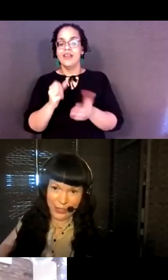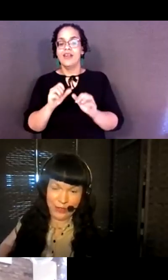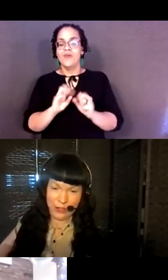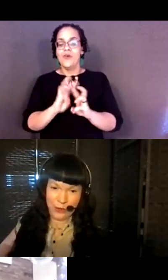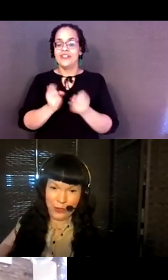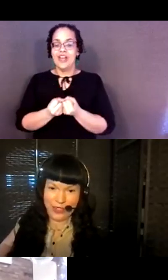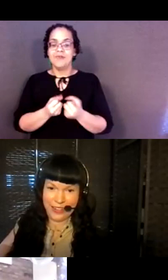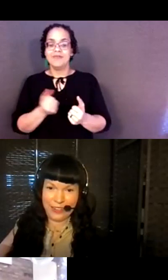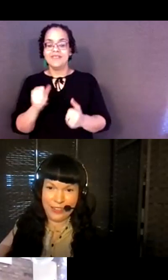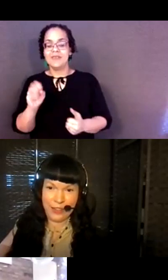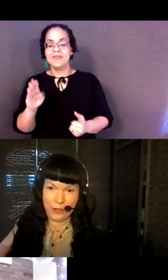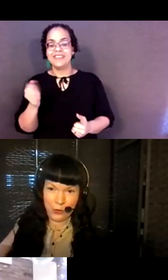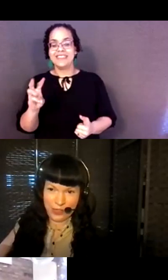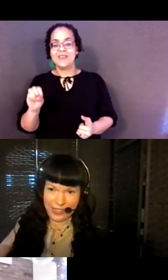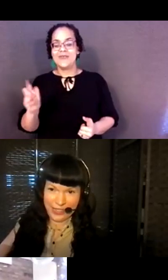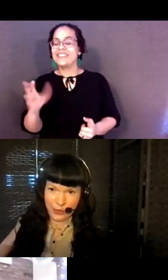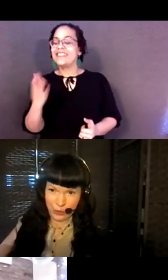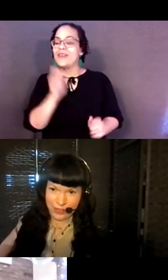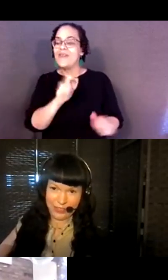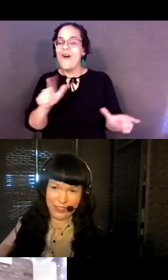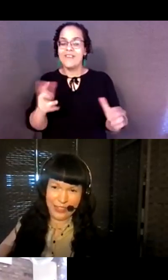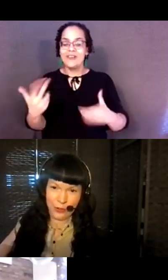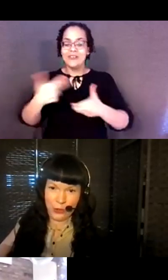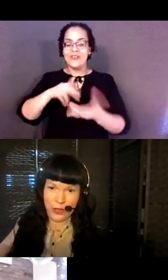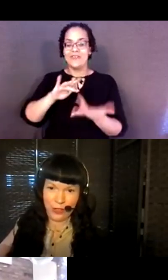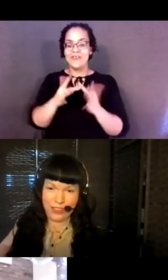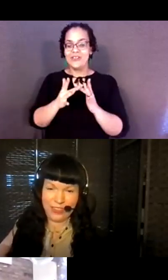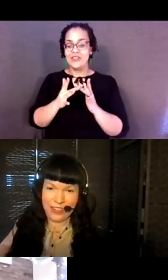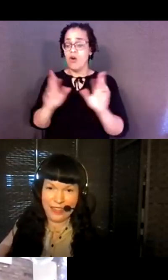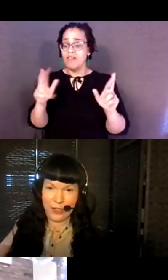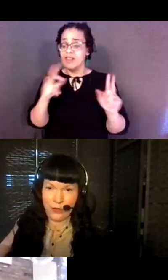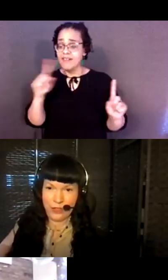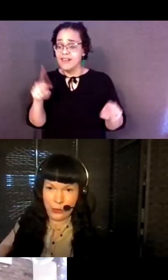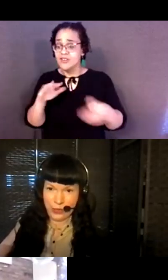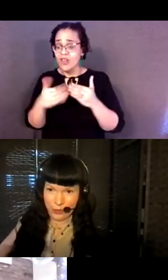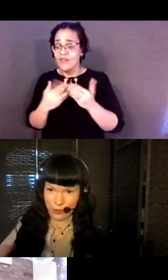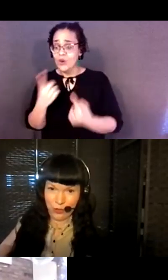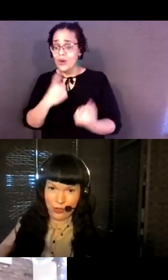everyone joining us virtually - we hope this has answered your questions and now you